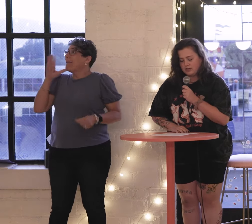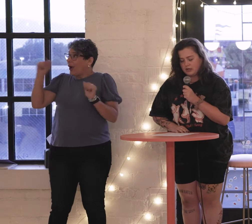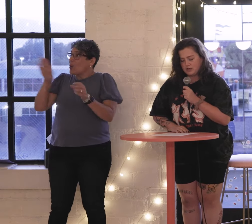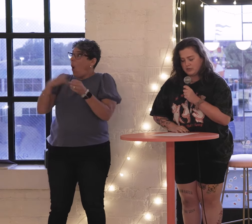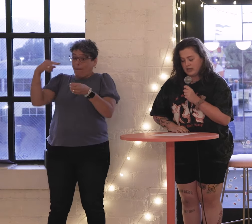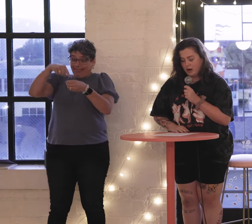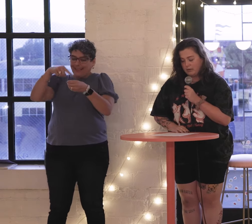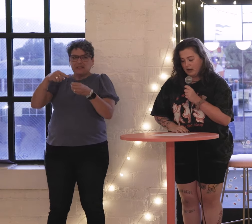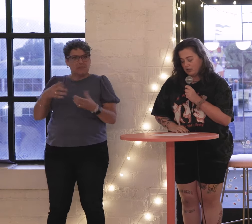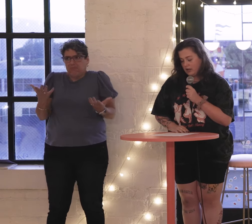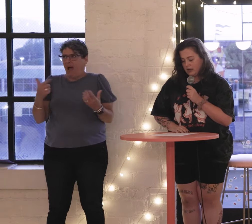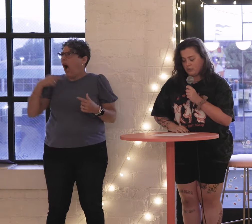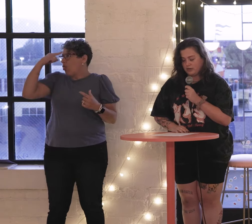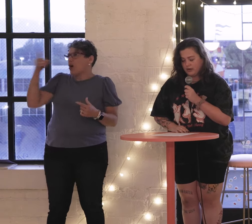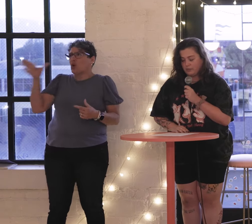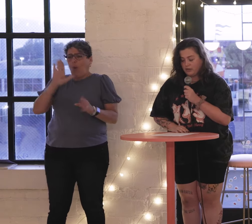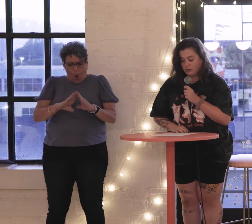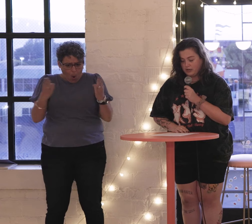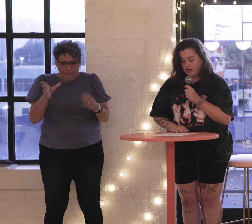Thinking she was going to help me out like any ordinary mother would,